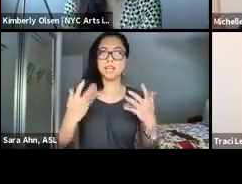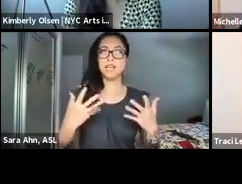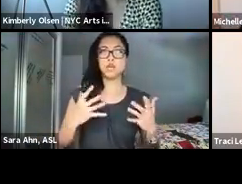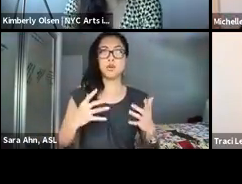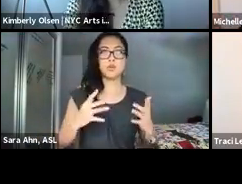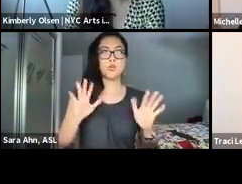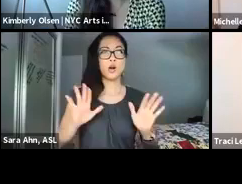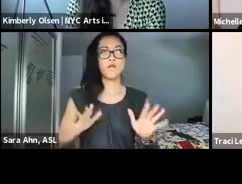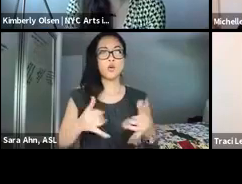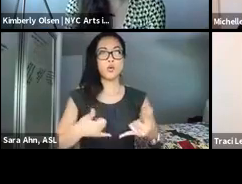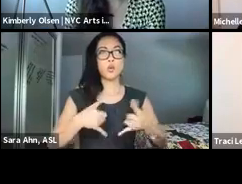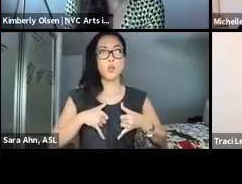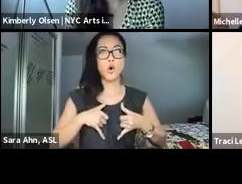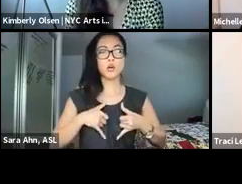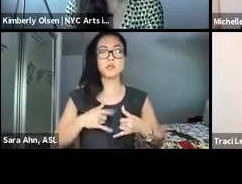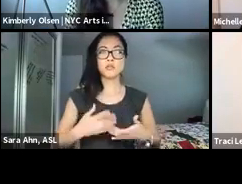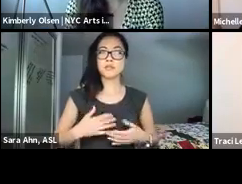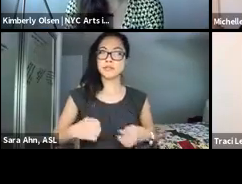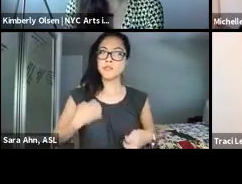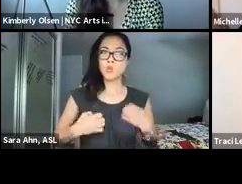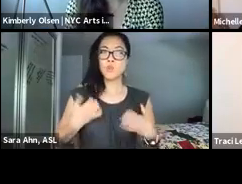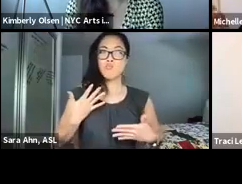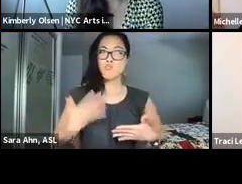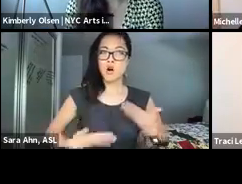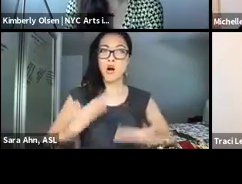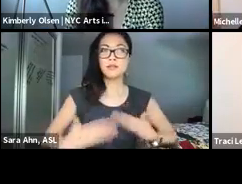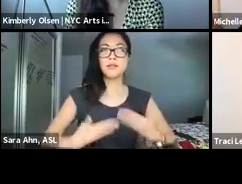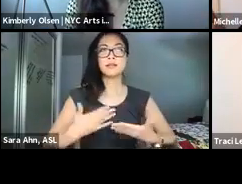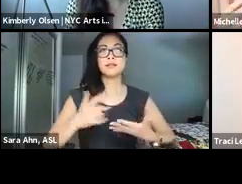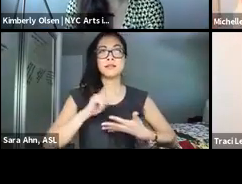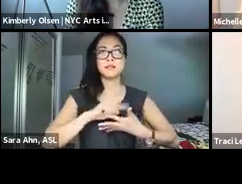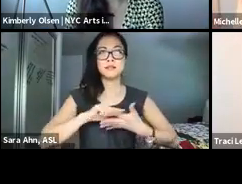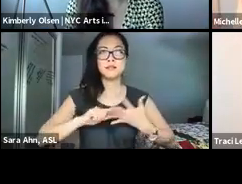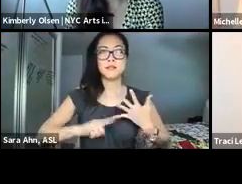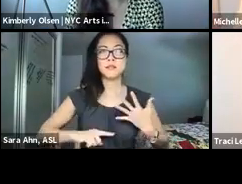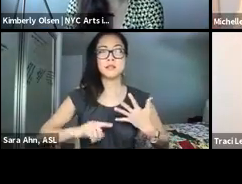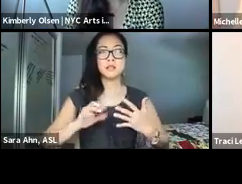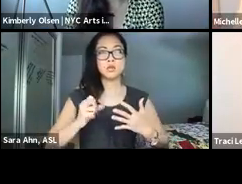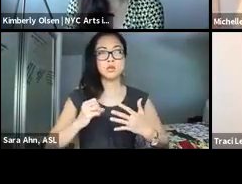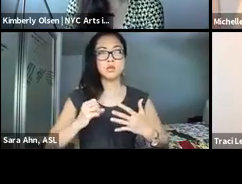because her kid did not get the scholarship to take the class, so there is that impact